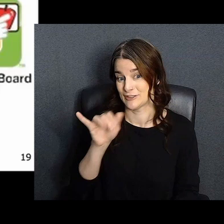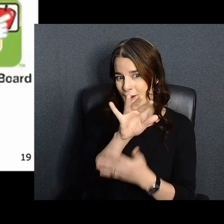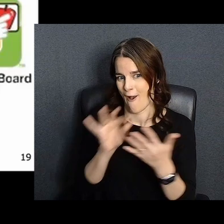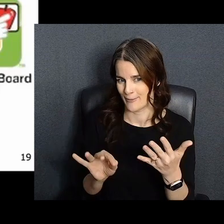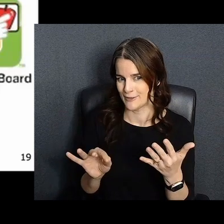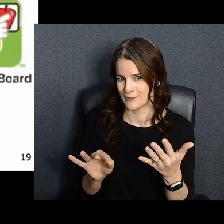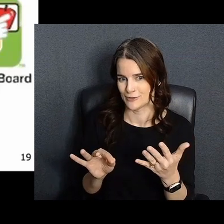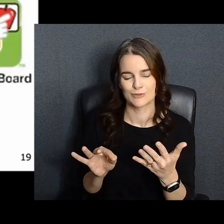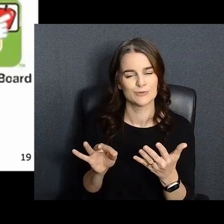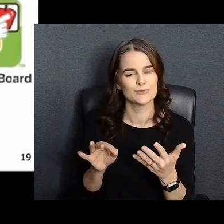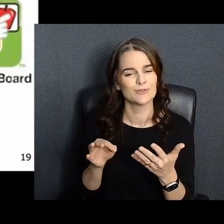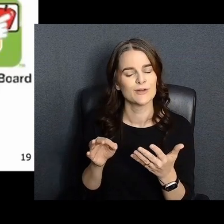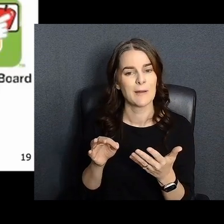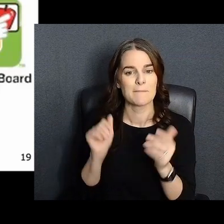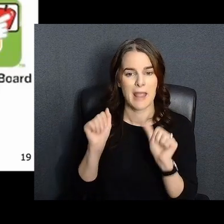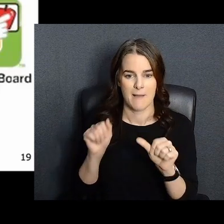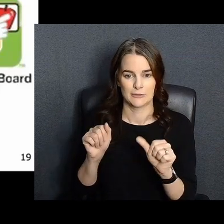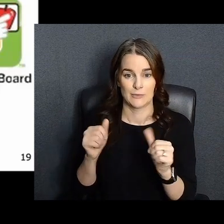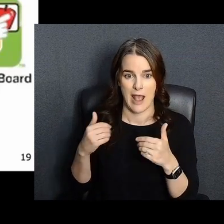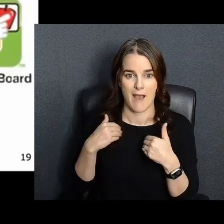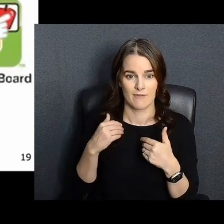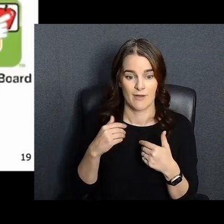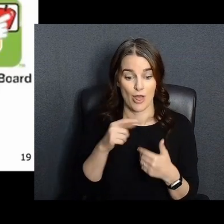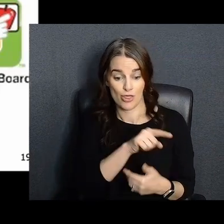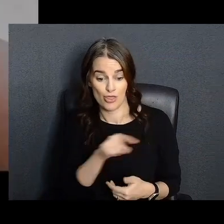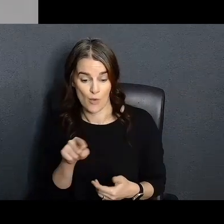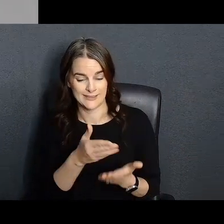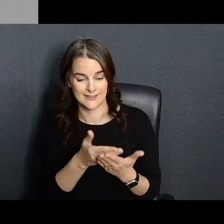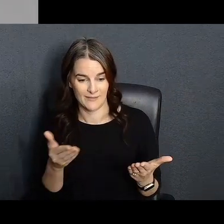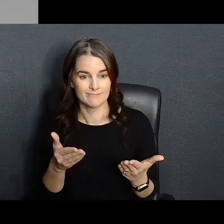to get these types of devices funded for folks.